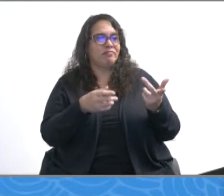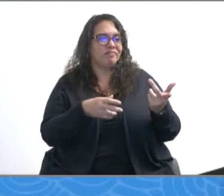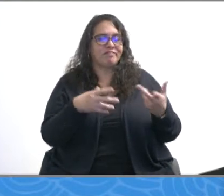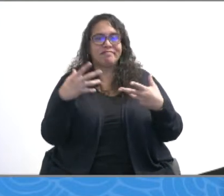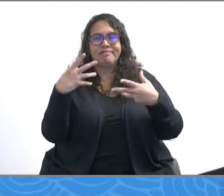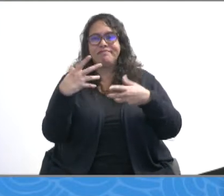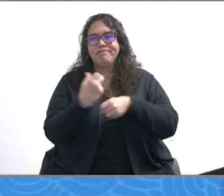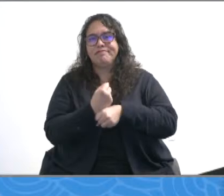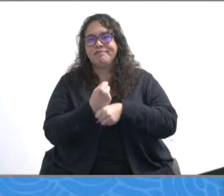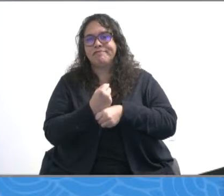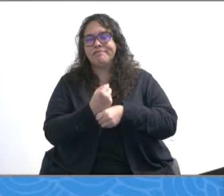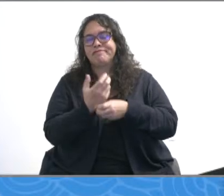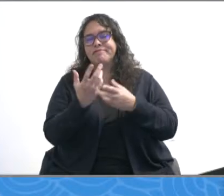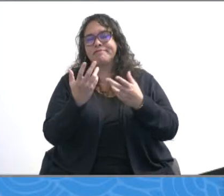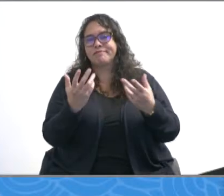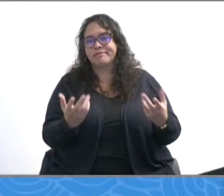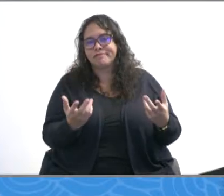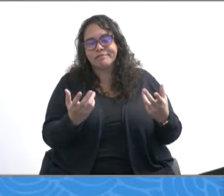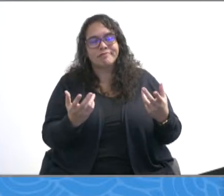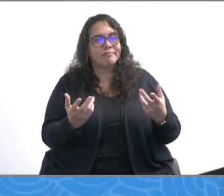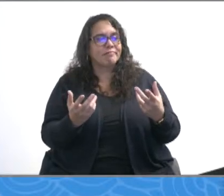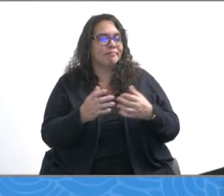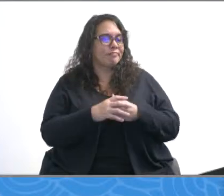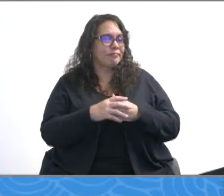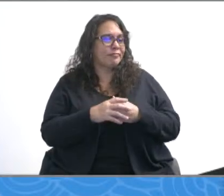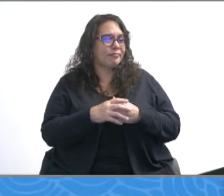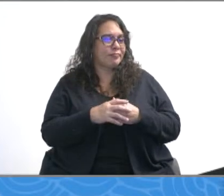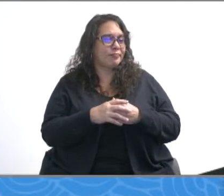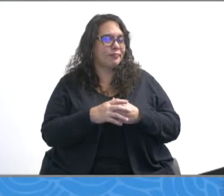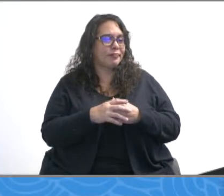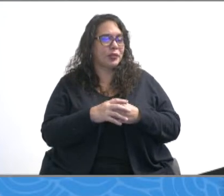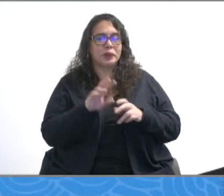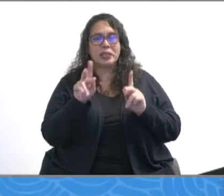of what the best folks just shared with us.